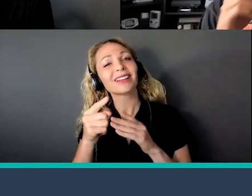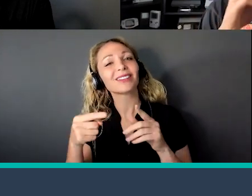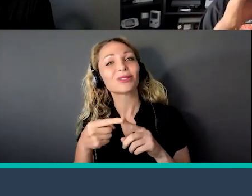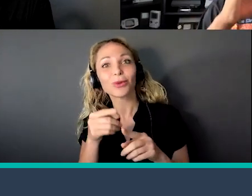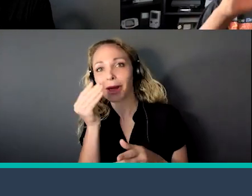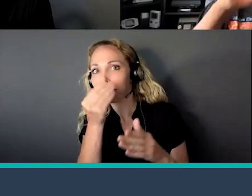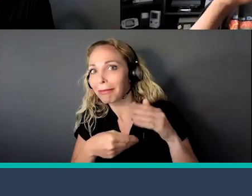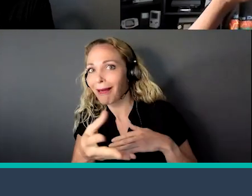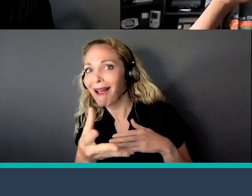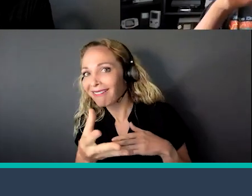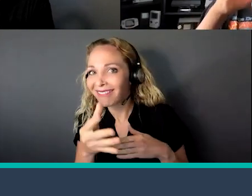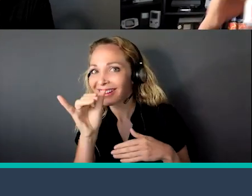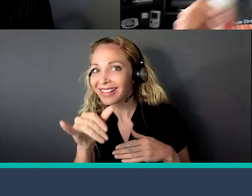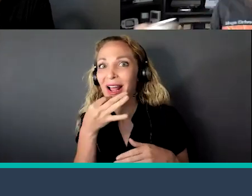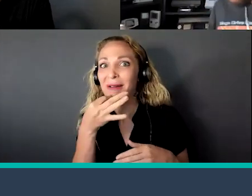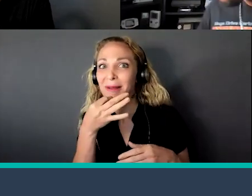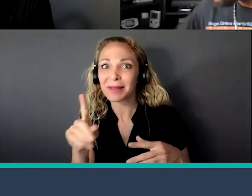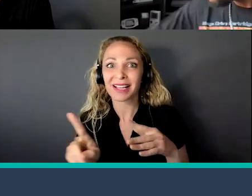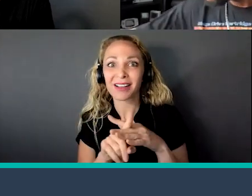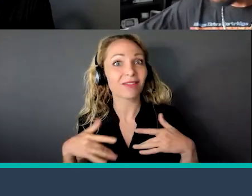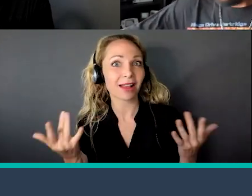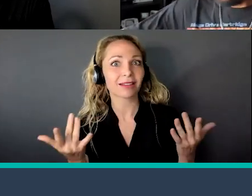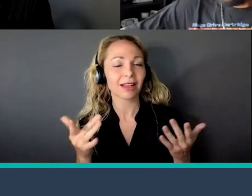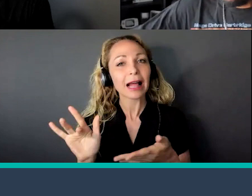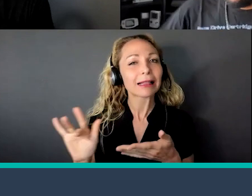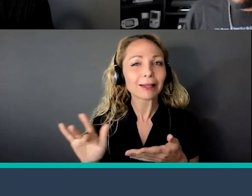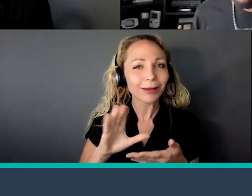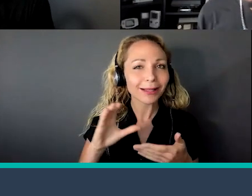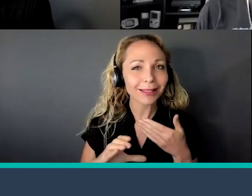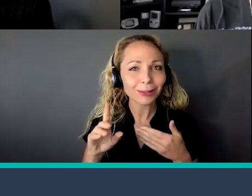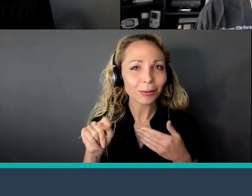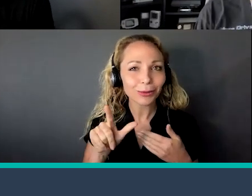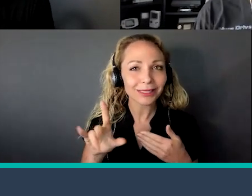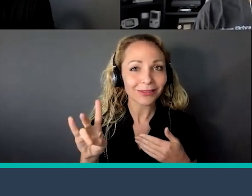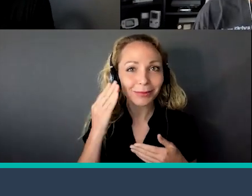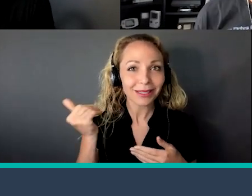GO AHEAD, CLEAR YOUR CALENDARS ON OCTOBER 27, WE HAVE